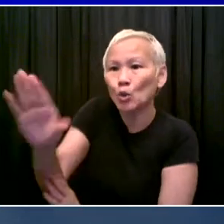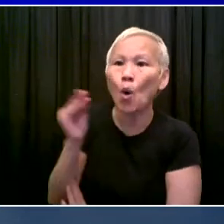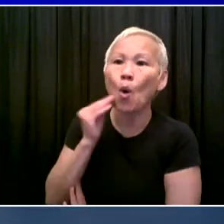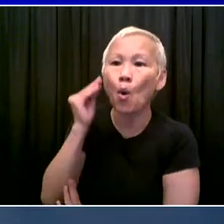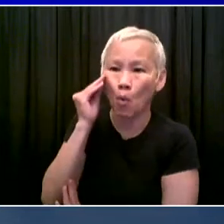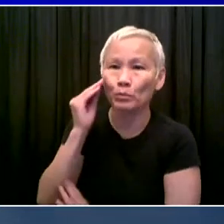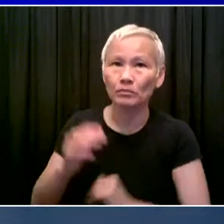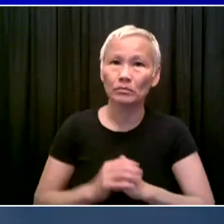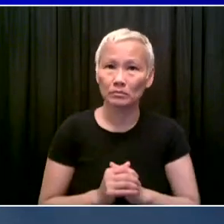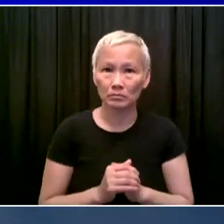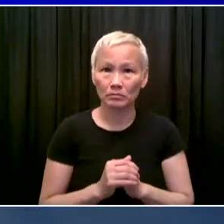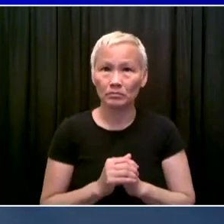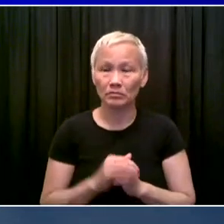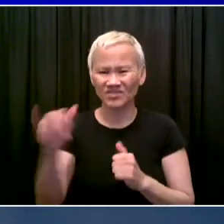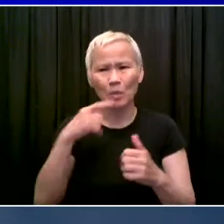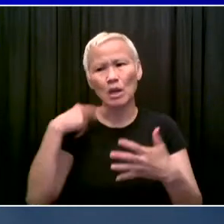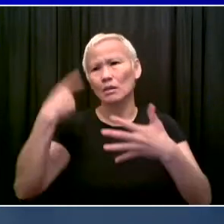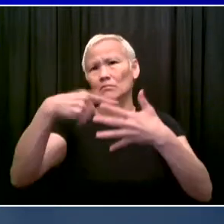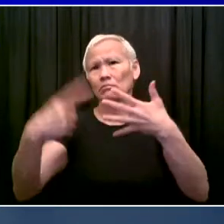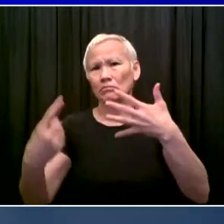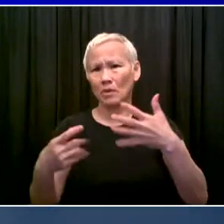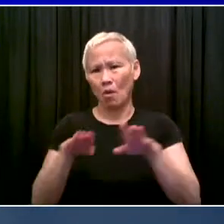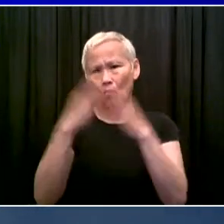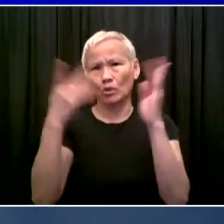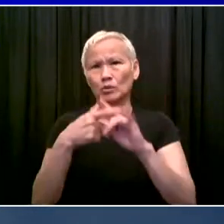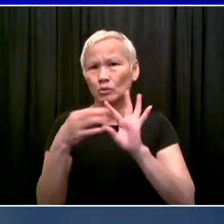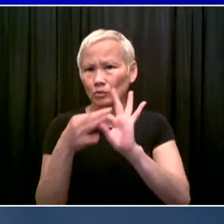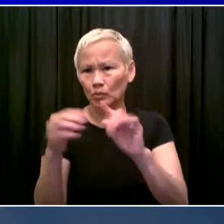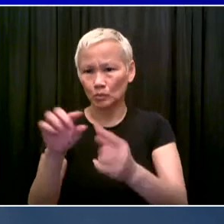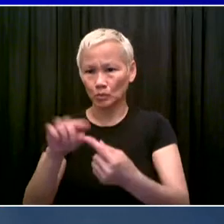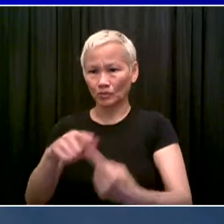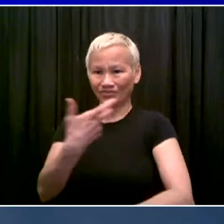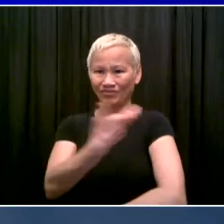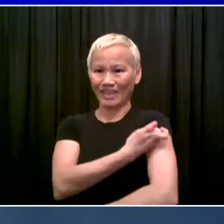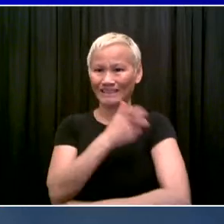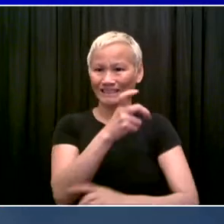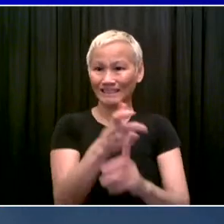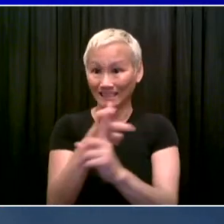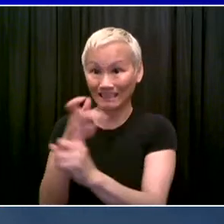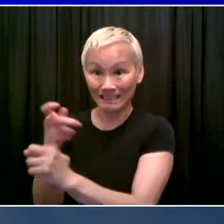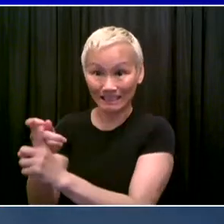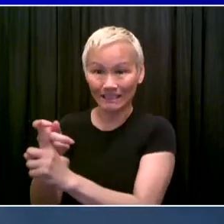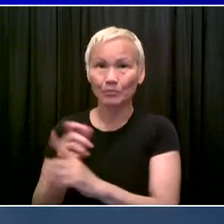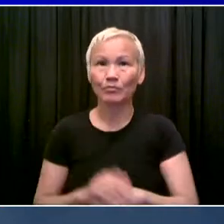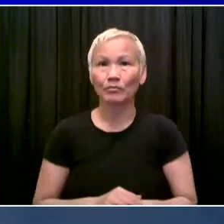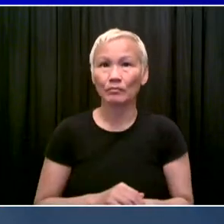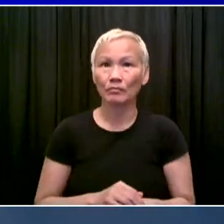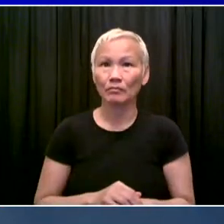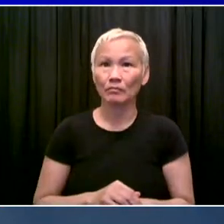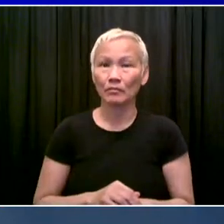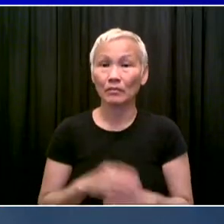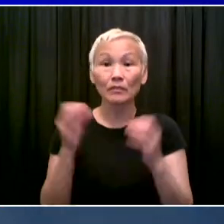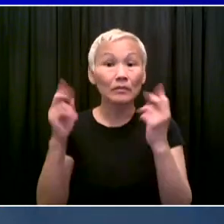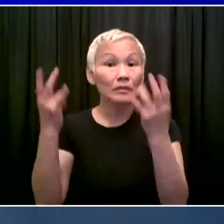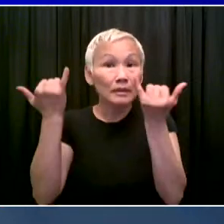AND IN-HOME VACCINATIONS. ANYONE WHO NEEDS VACCINATINOS BROUGHT RIGHT TO THEIR DOORSTEP WE ARE DOING THAT NOW AND IT WORKS. ALL OF THESE STEPS ARE GOING